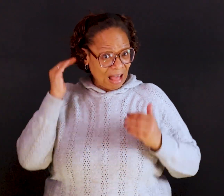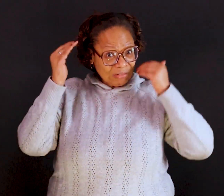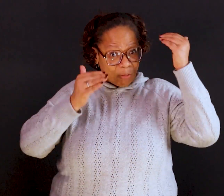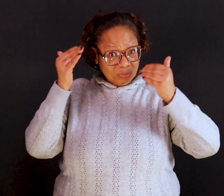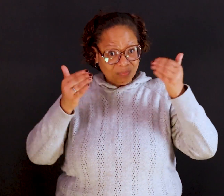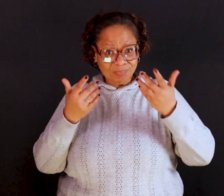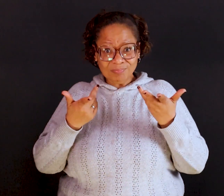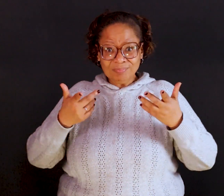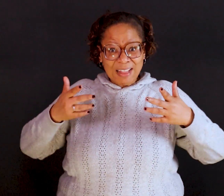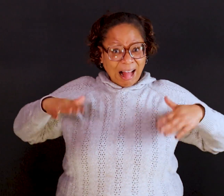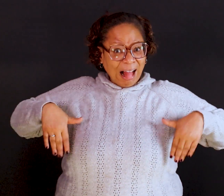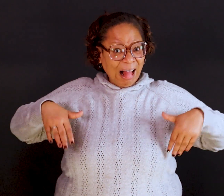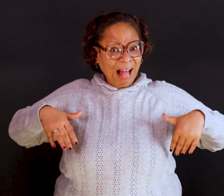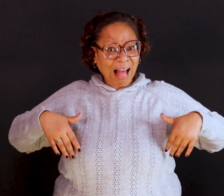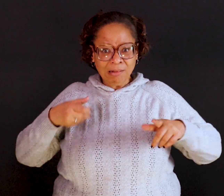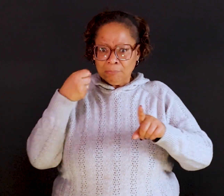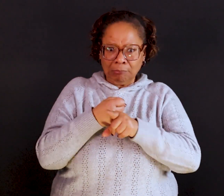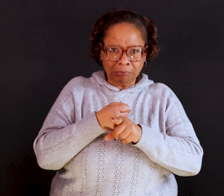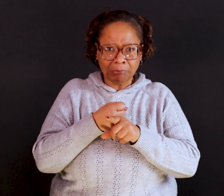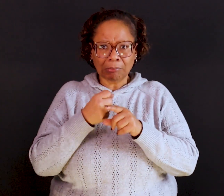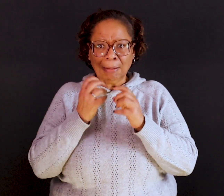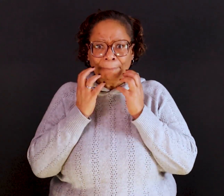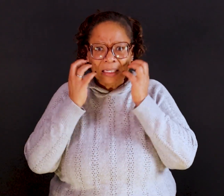Adults who have not had measles or Measles vaccine